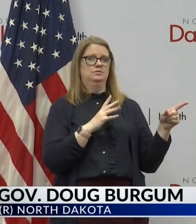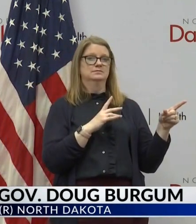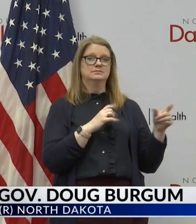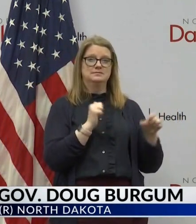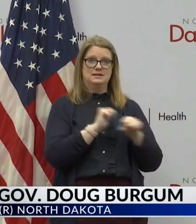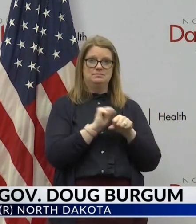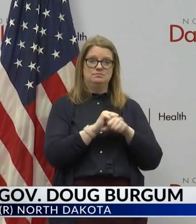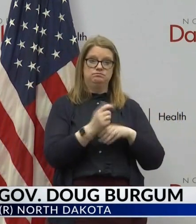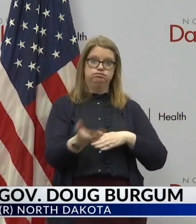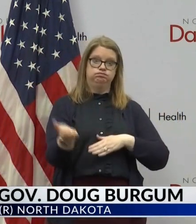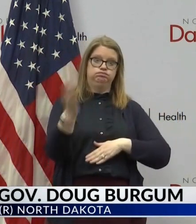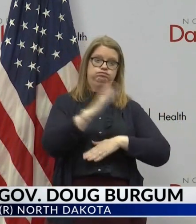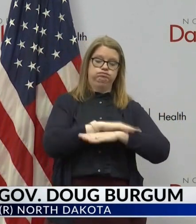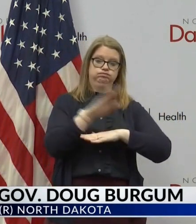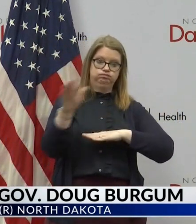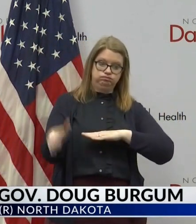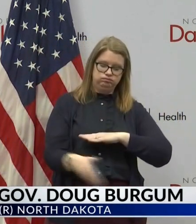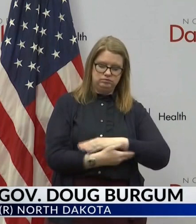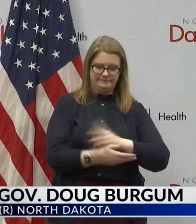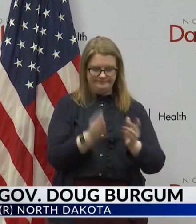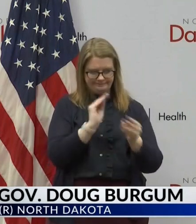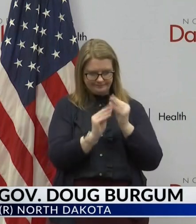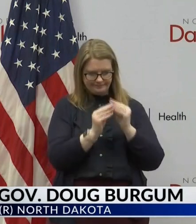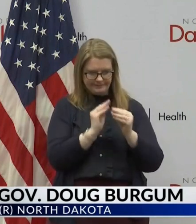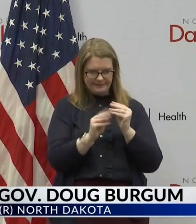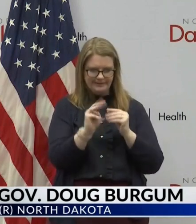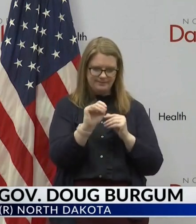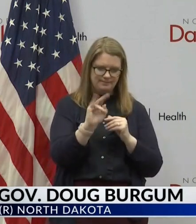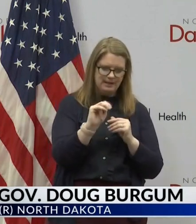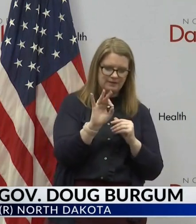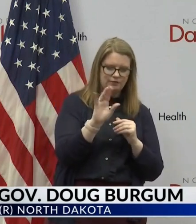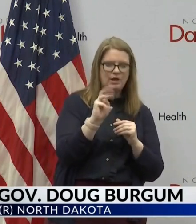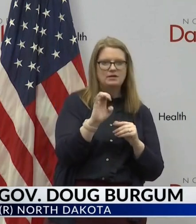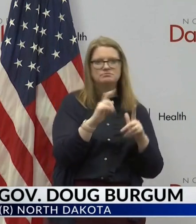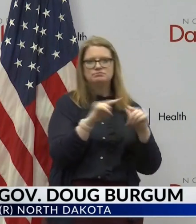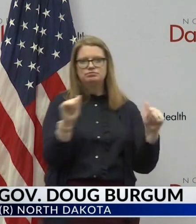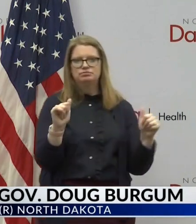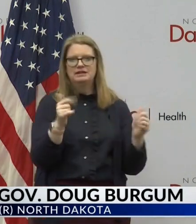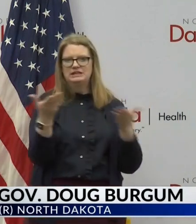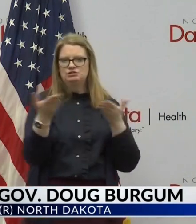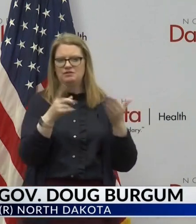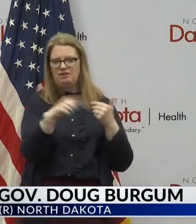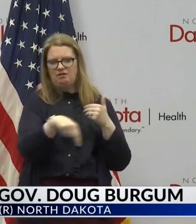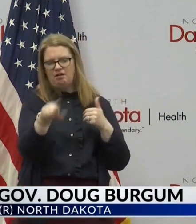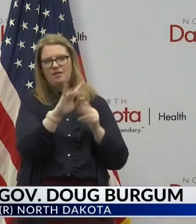TOMORROW SO, AGAIN, THANKS TO THE TEAM OVER AT JOB SERVICE